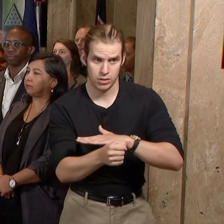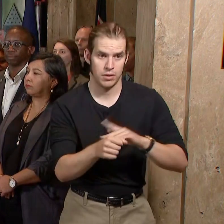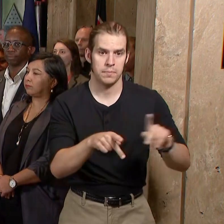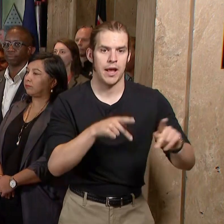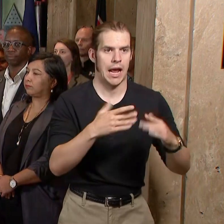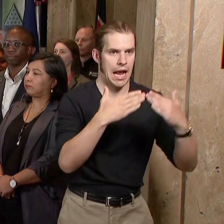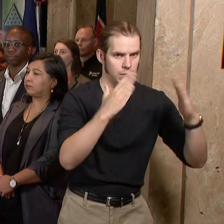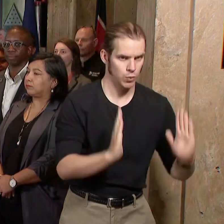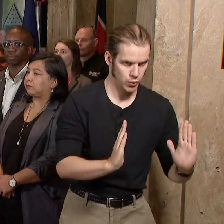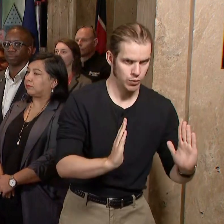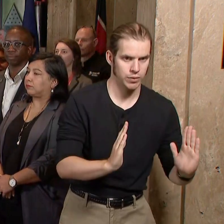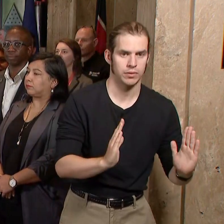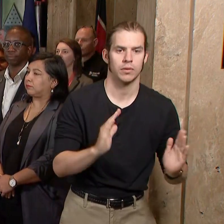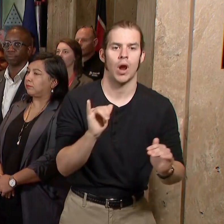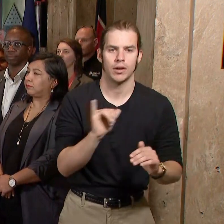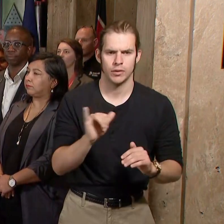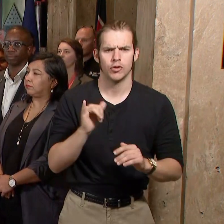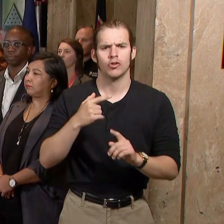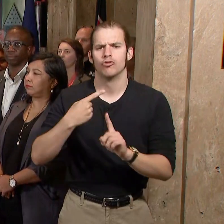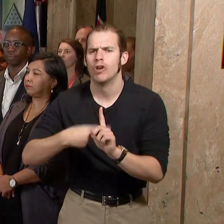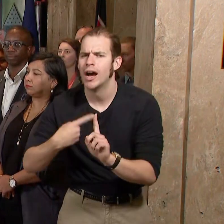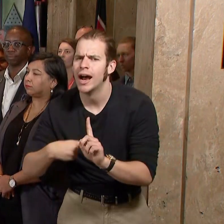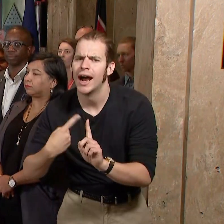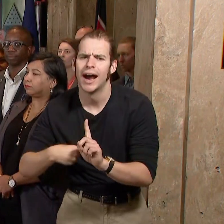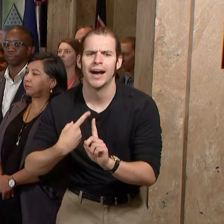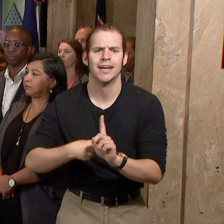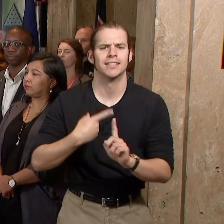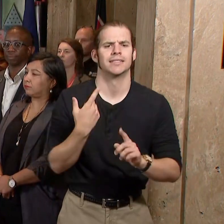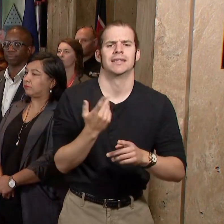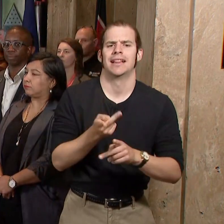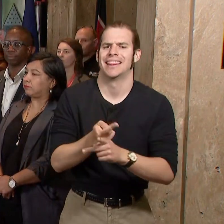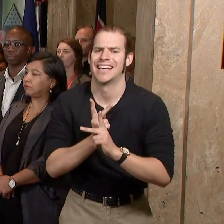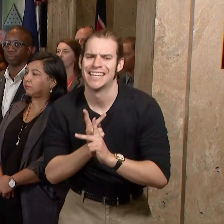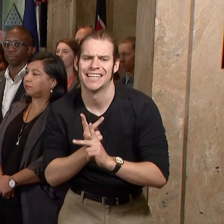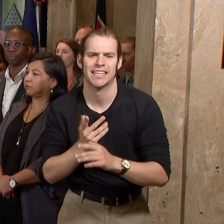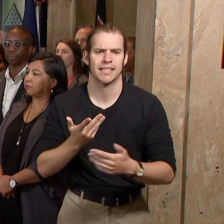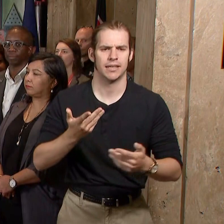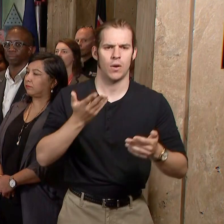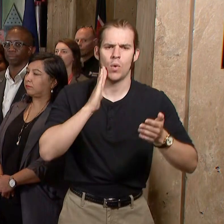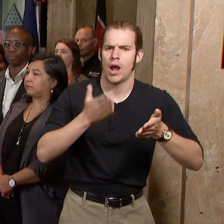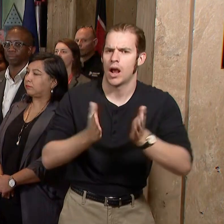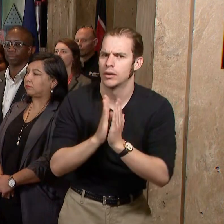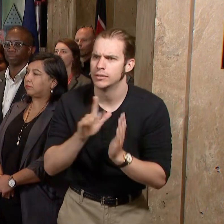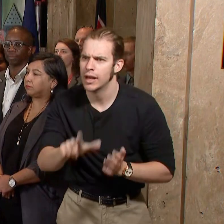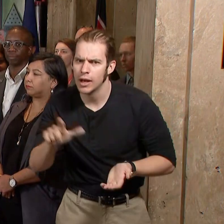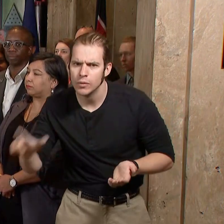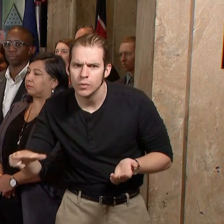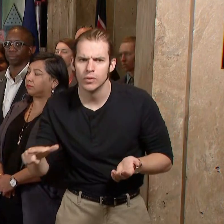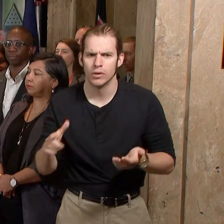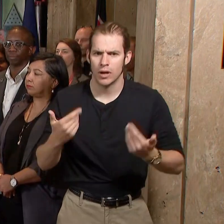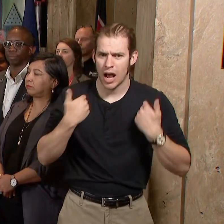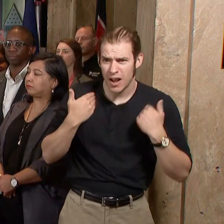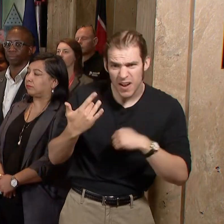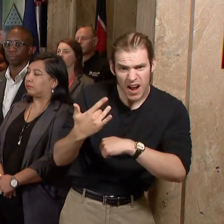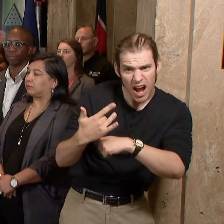to available rental units or leases. We'll be calling on landlords and property owners all over the city who have units that are available to partner with us